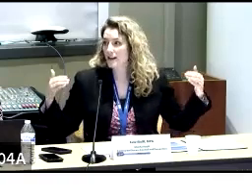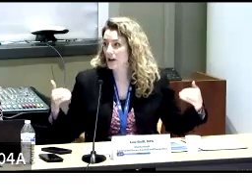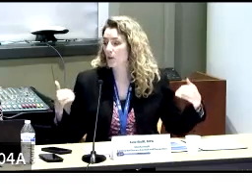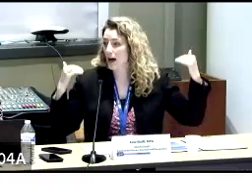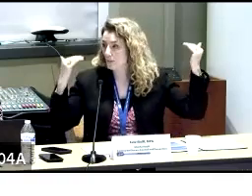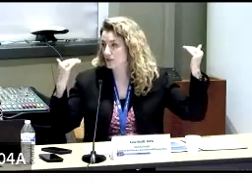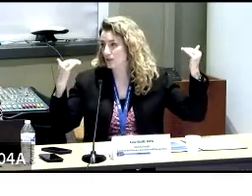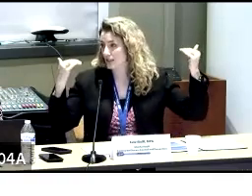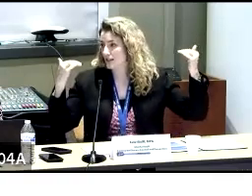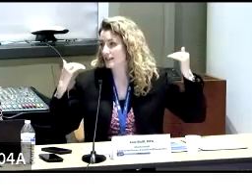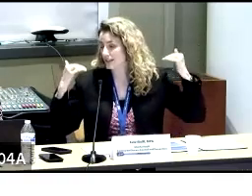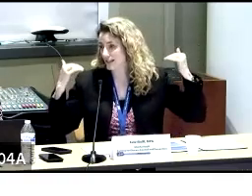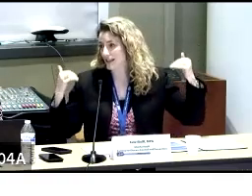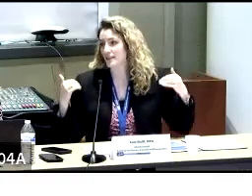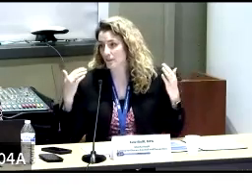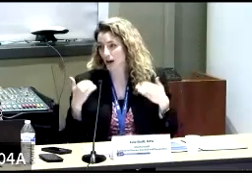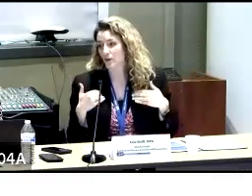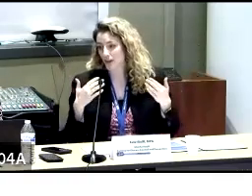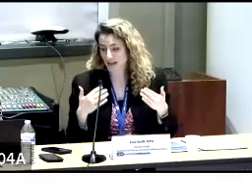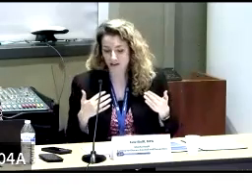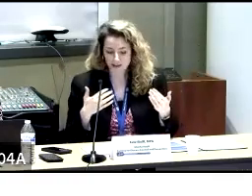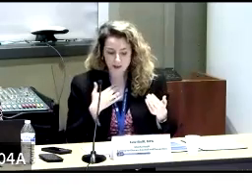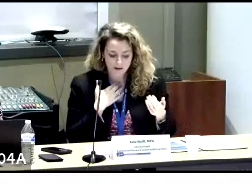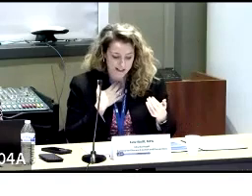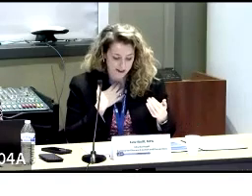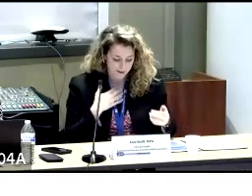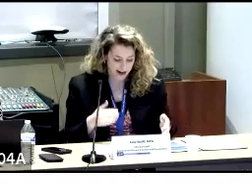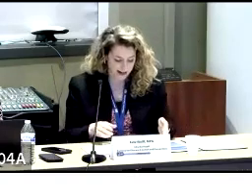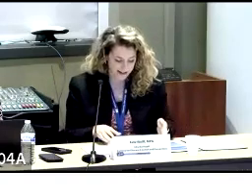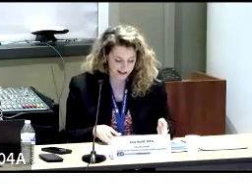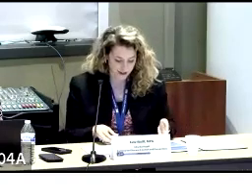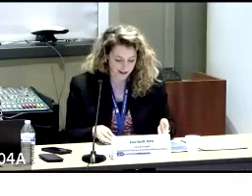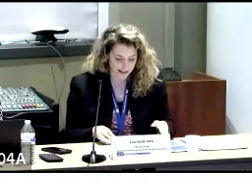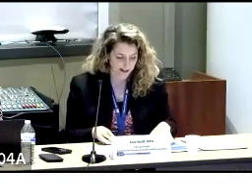that will help us really succeed in the priority areas that we've identified as an agency.